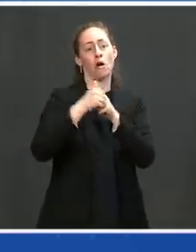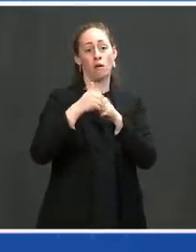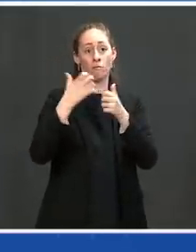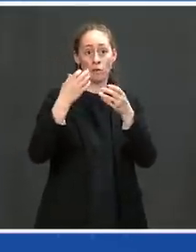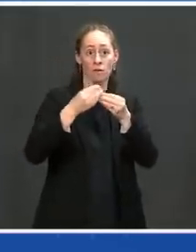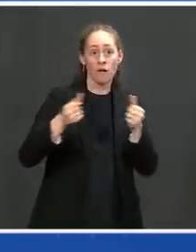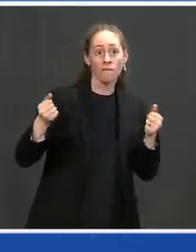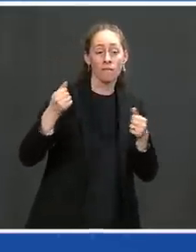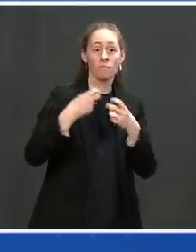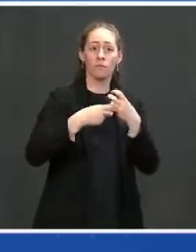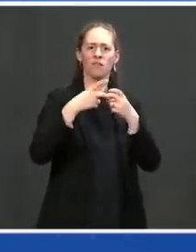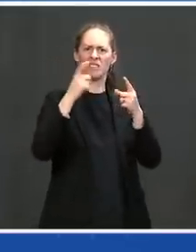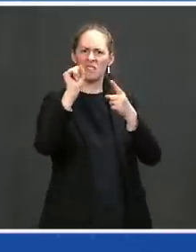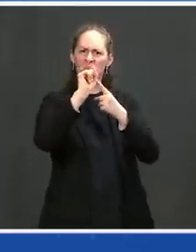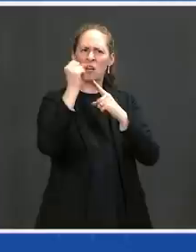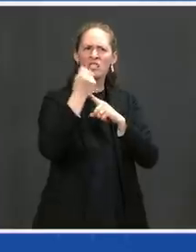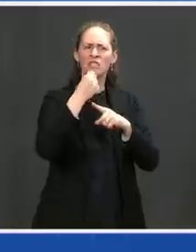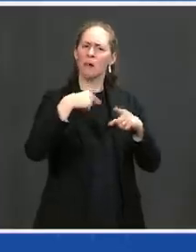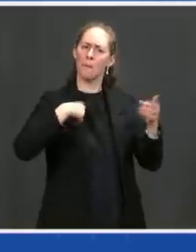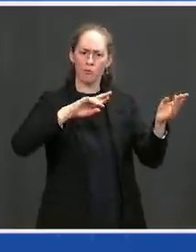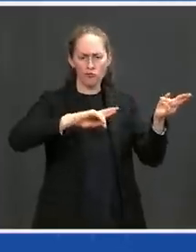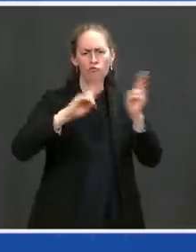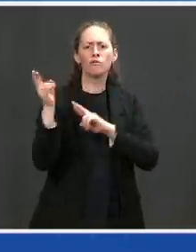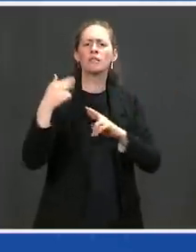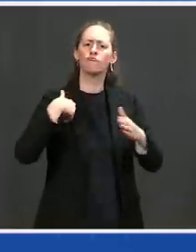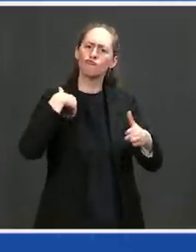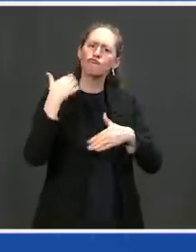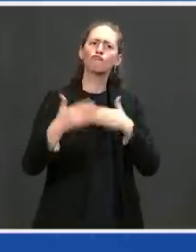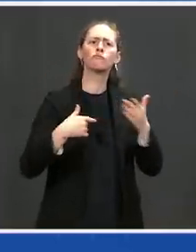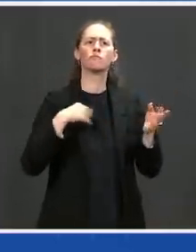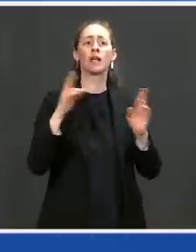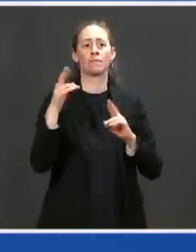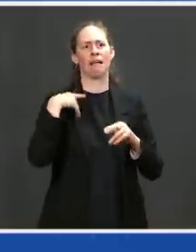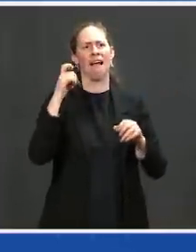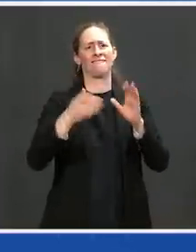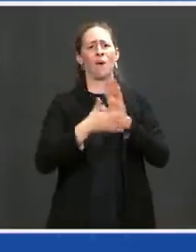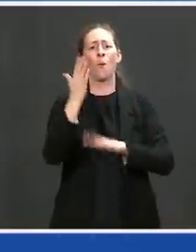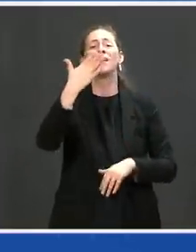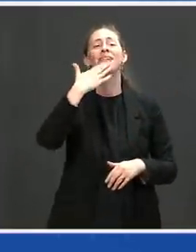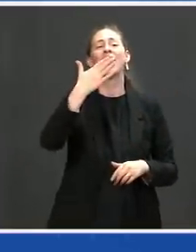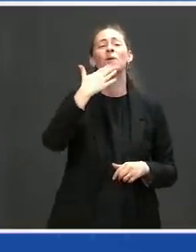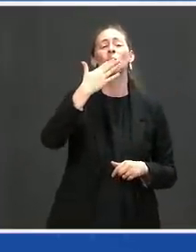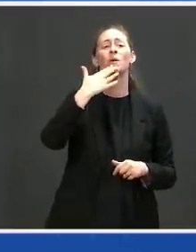But, folks, I'm going. Thank you very, very much. I appreciate it. Thank you.